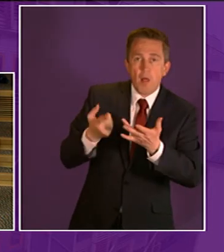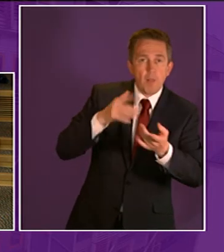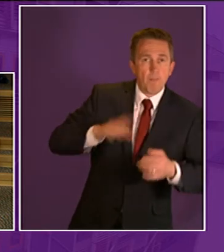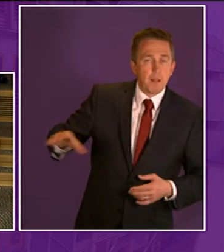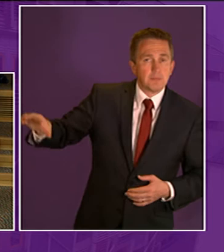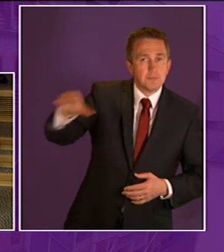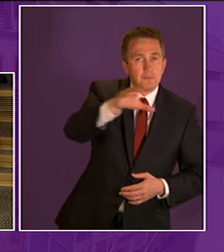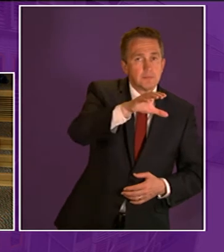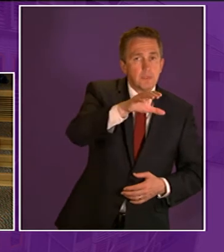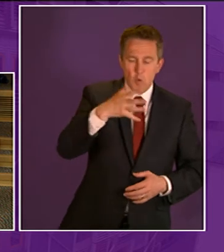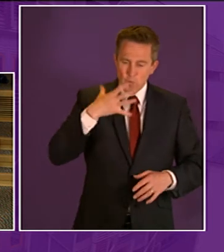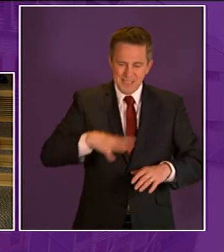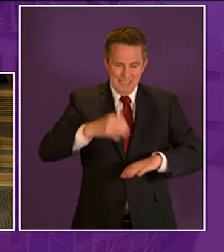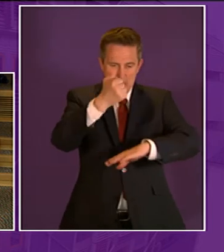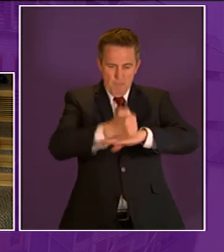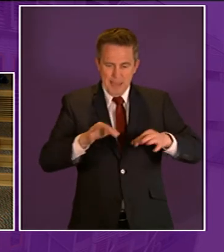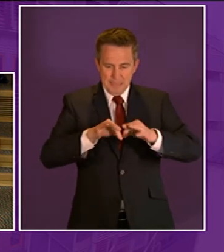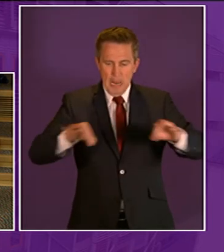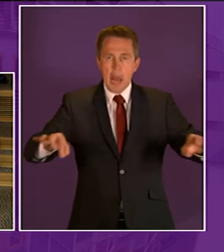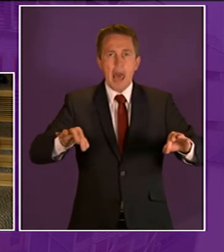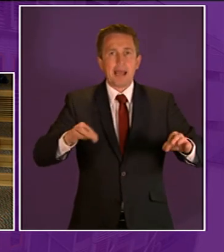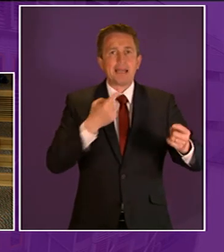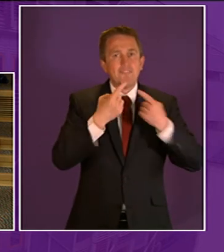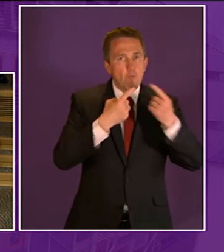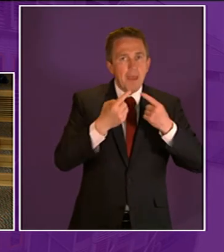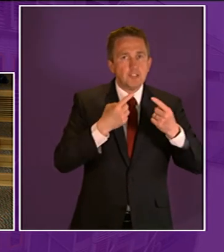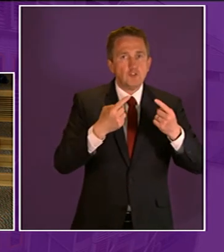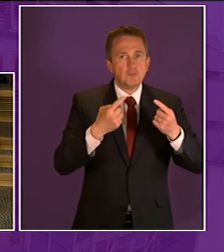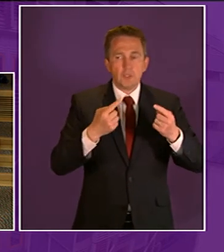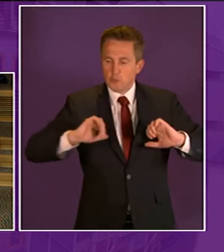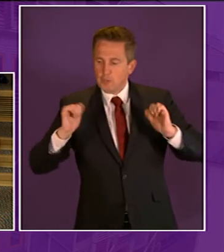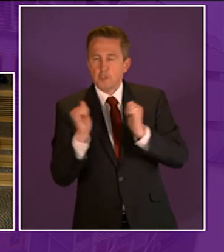Without agreed baseline data and an undisputed understanding of the current terms and conditions